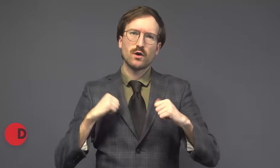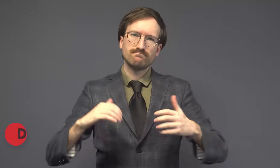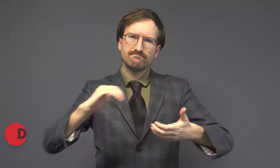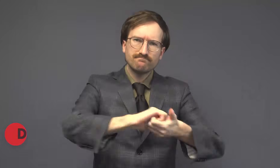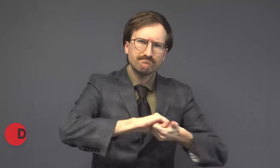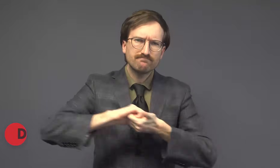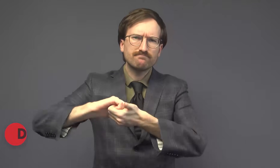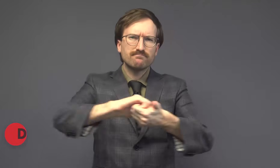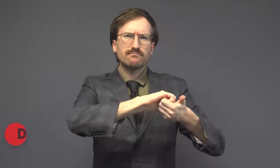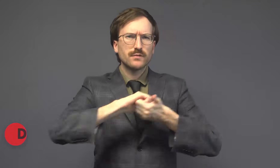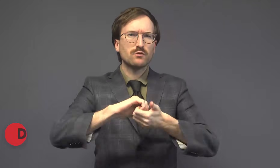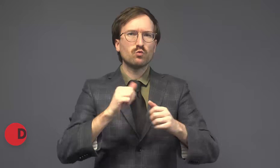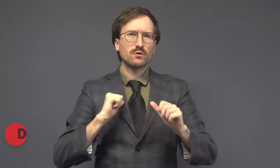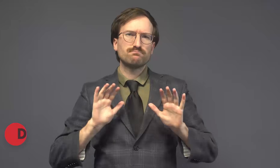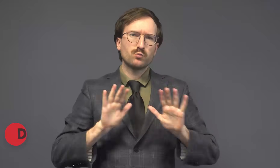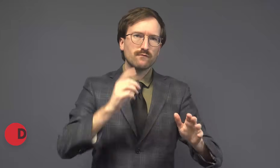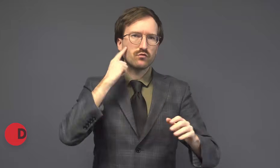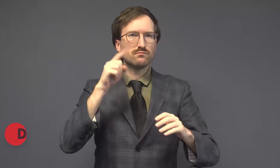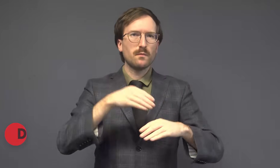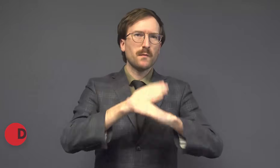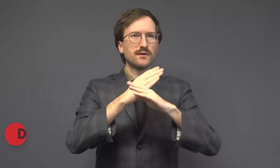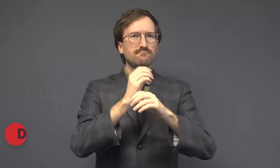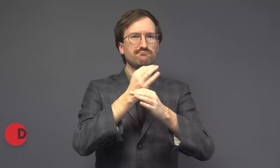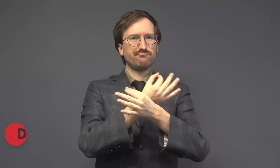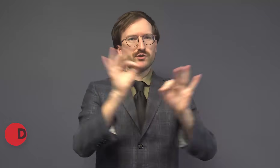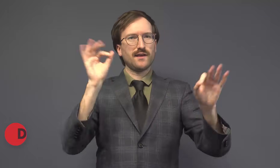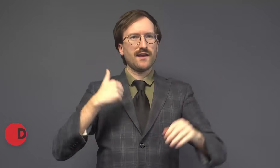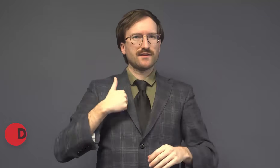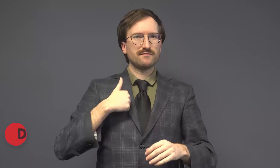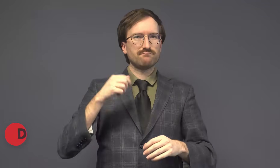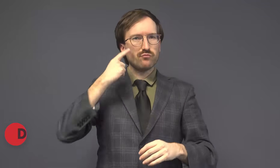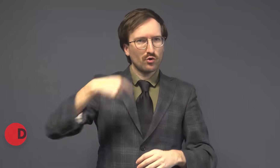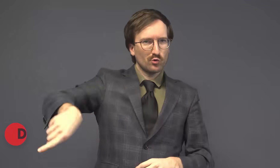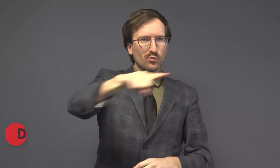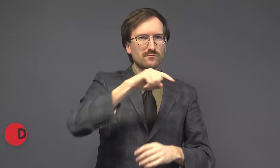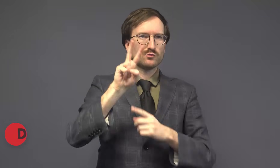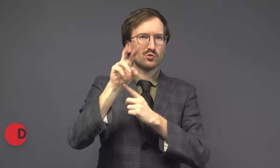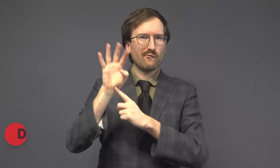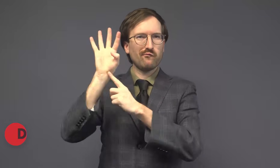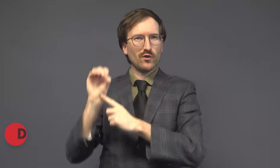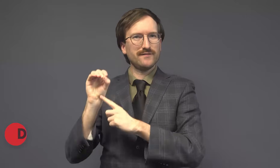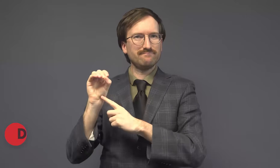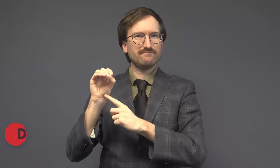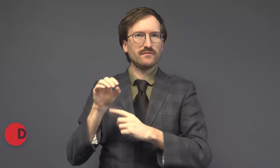a united front to push for a barrier-free Canada for all Deaf Canadians in 2040.